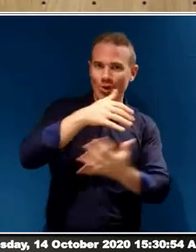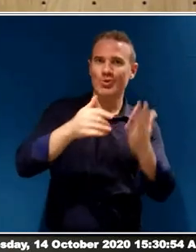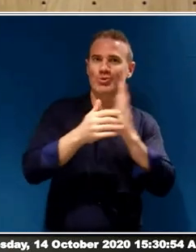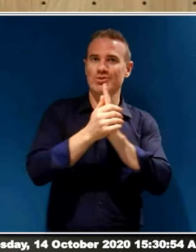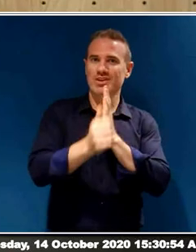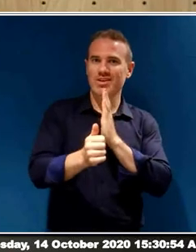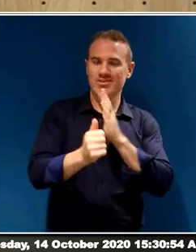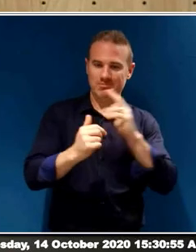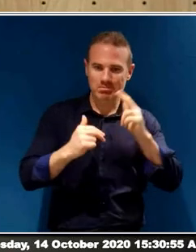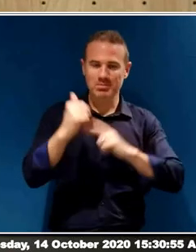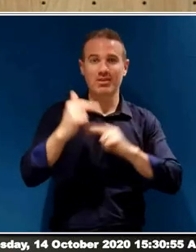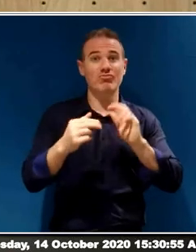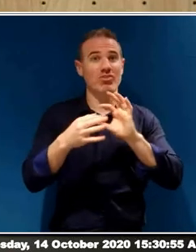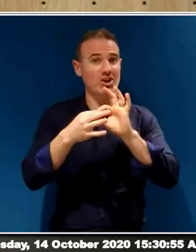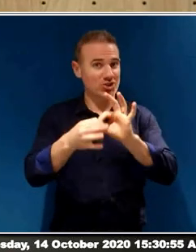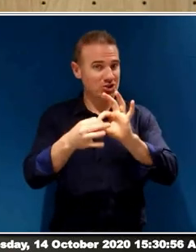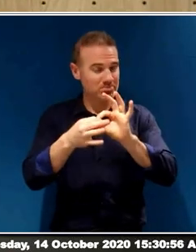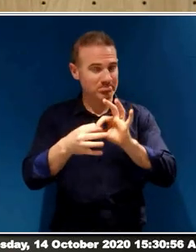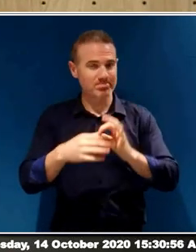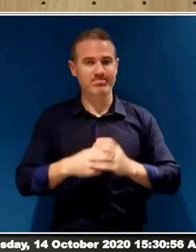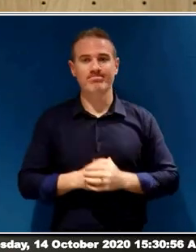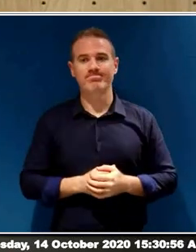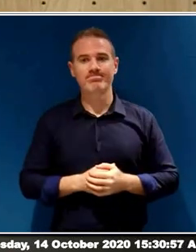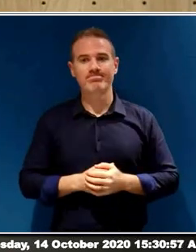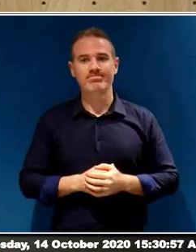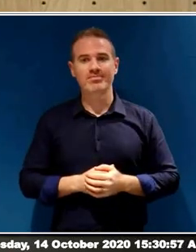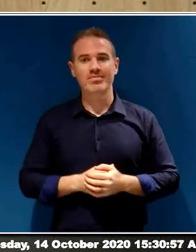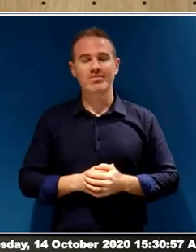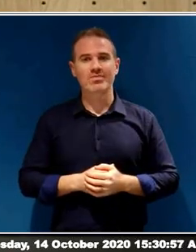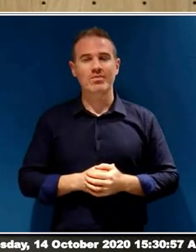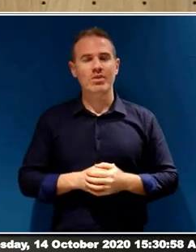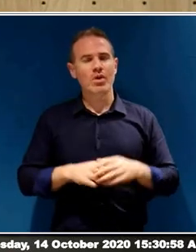They will be addressing behaviour by its function so they will be trying to